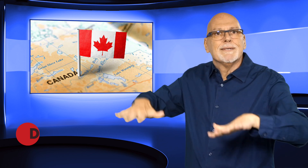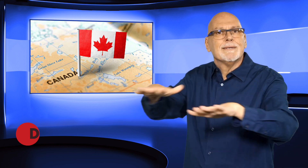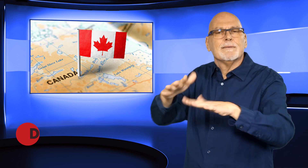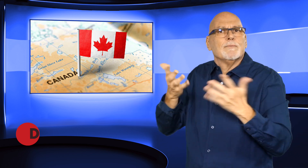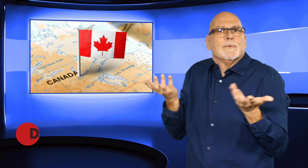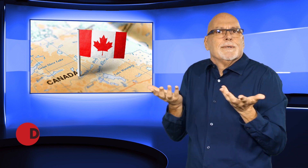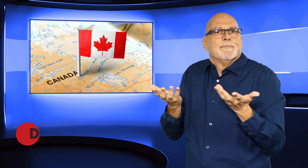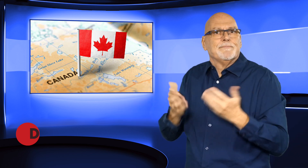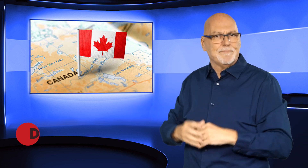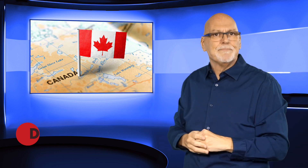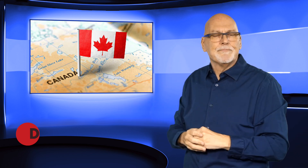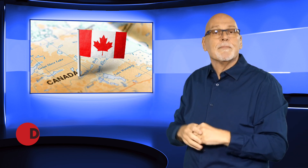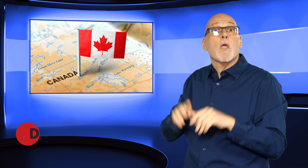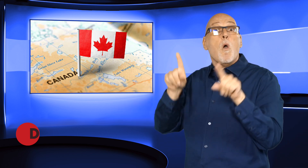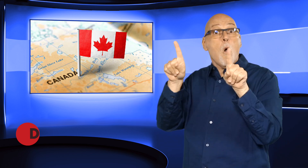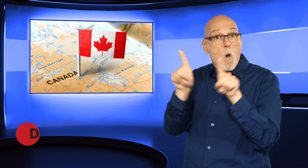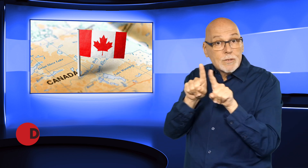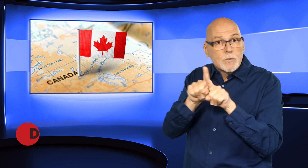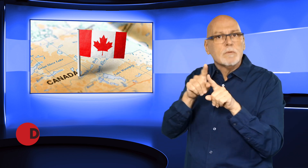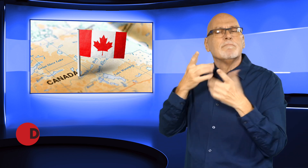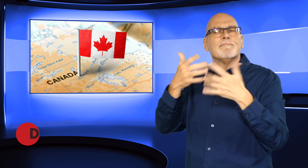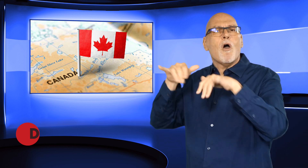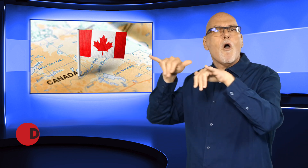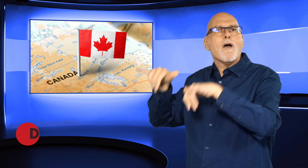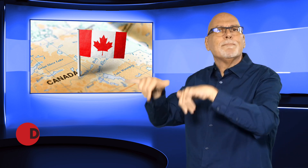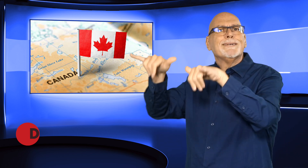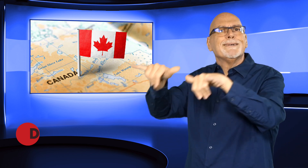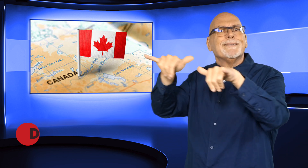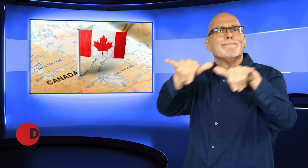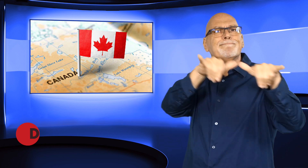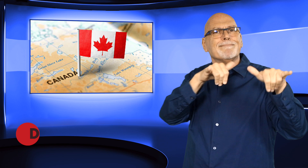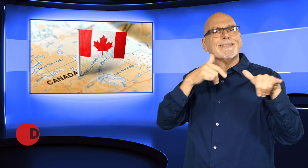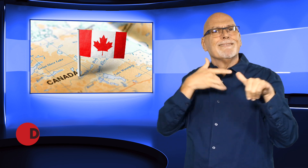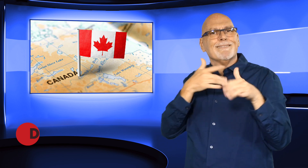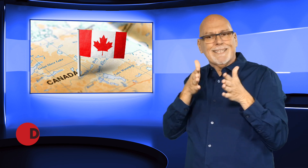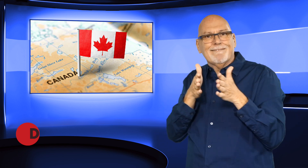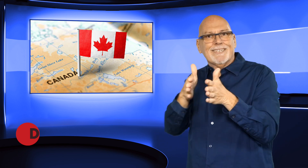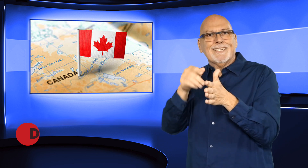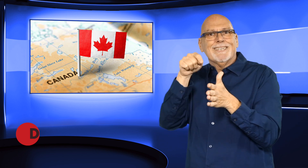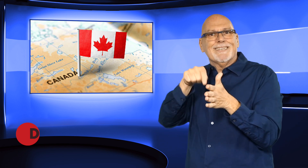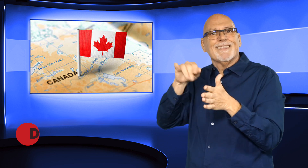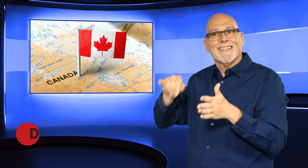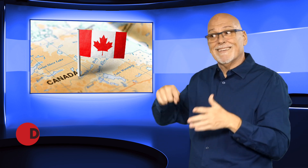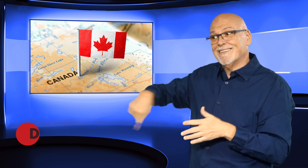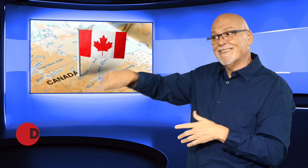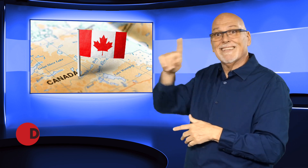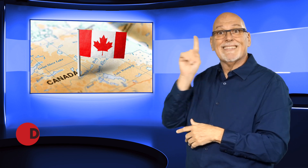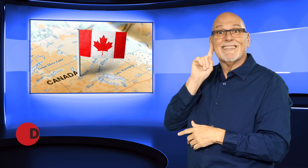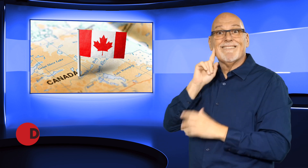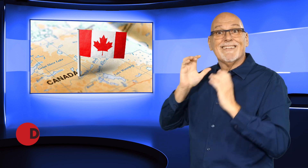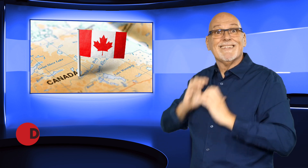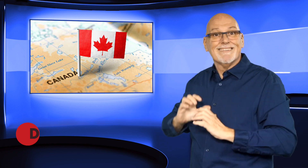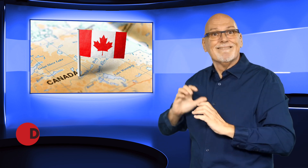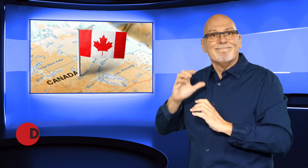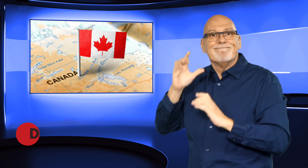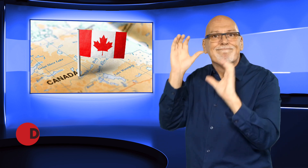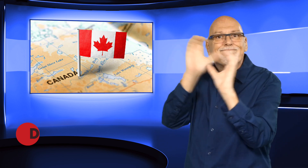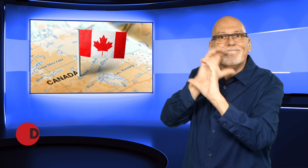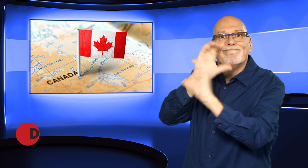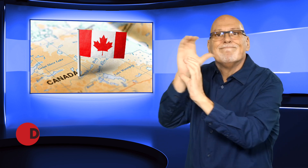for a property? What are the common avenues that Deaf clients